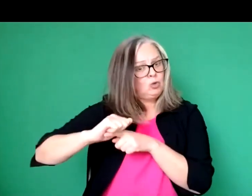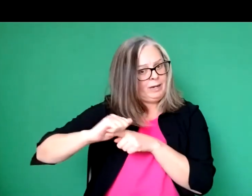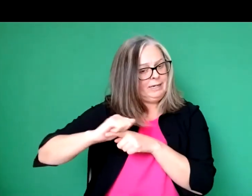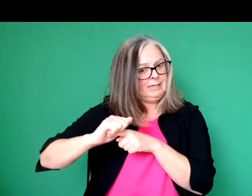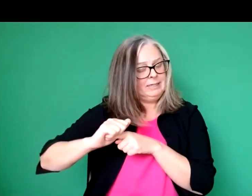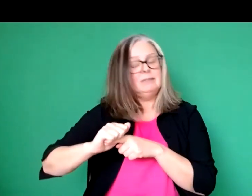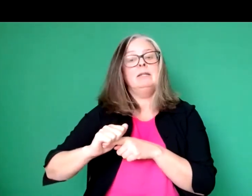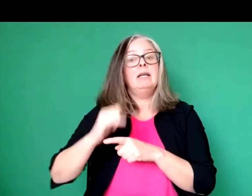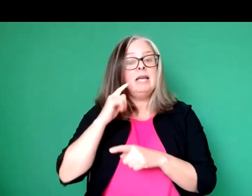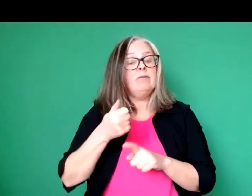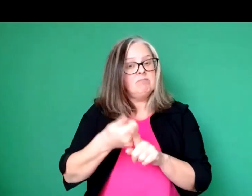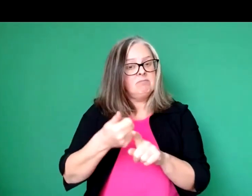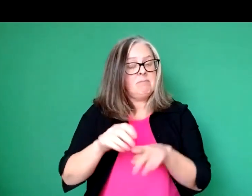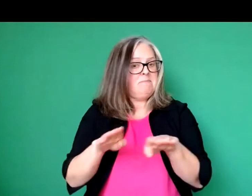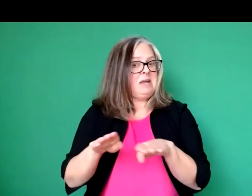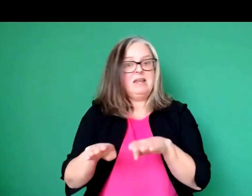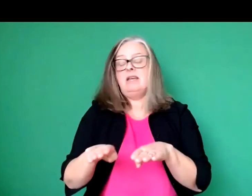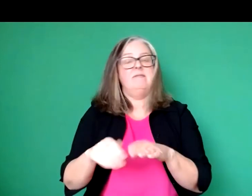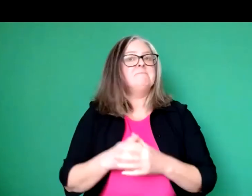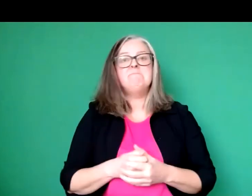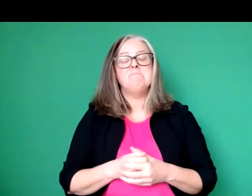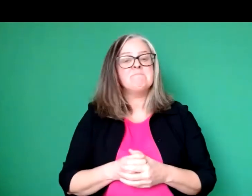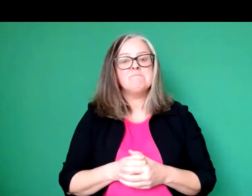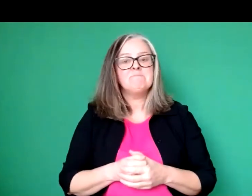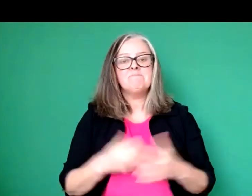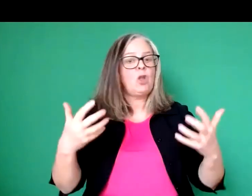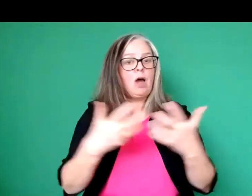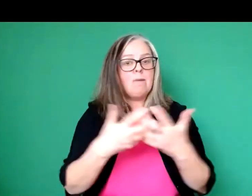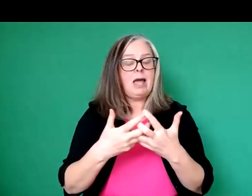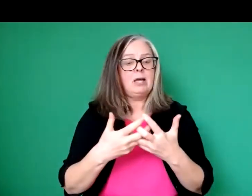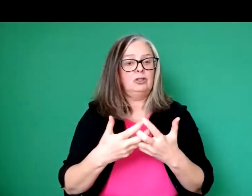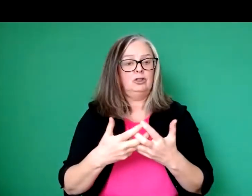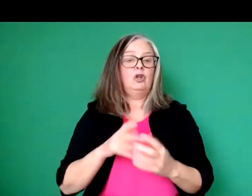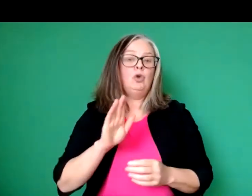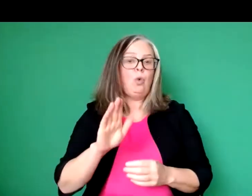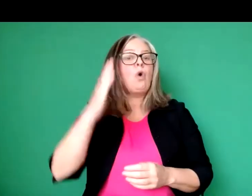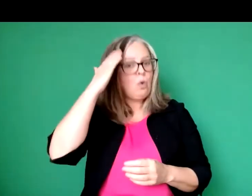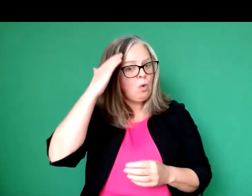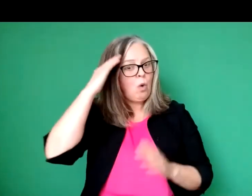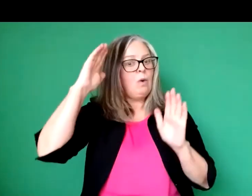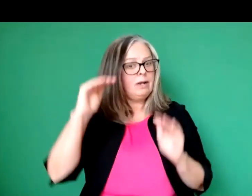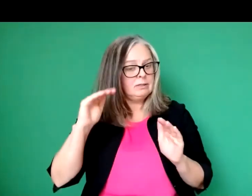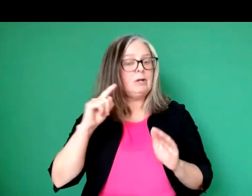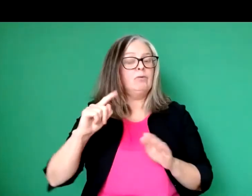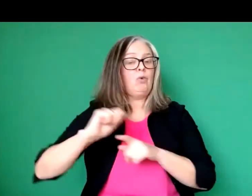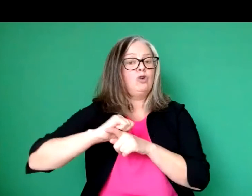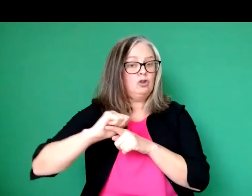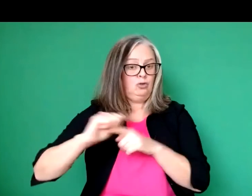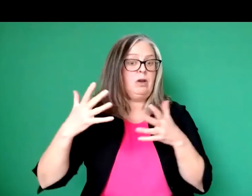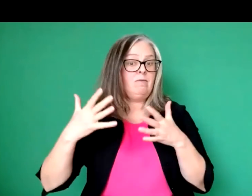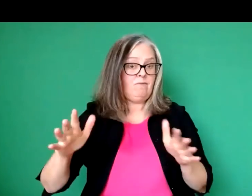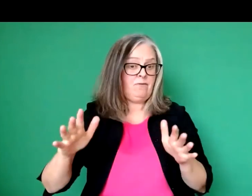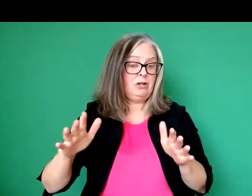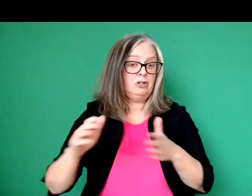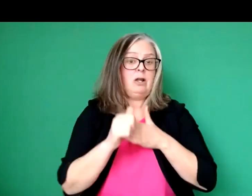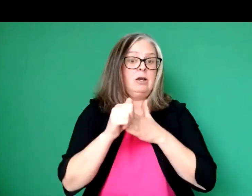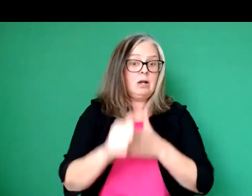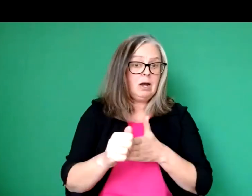hate behavior that doesn't correspond to what you know or expect of a trained guide or service dog